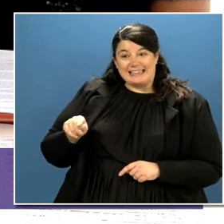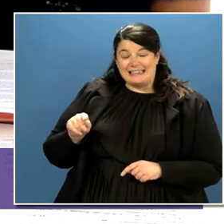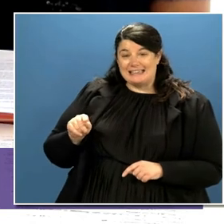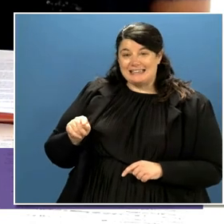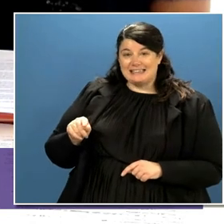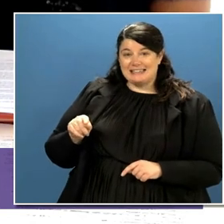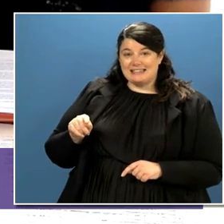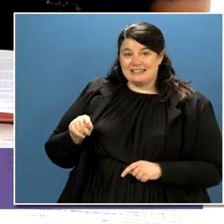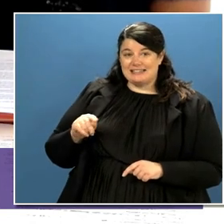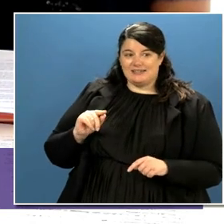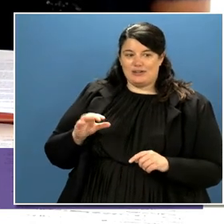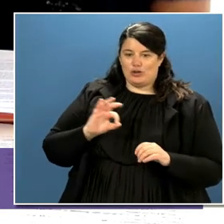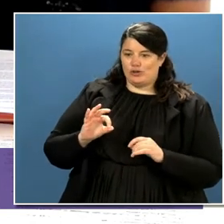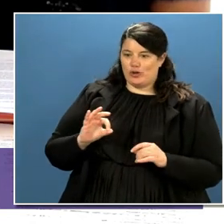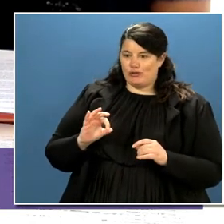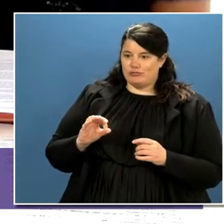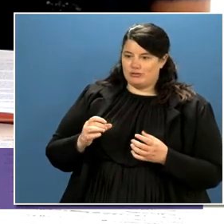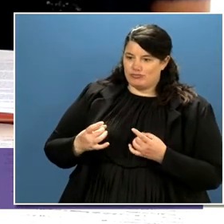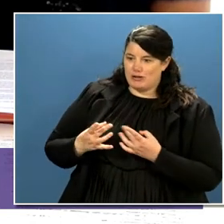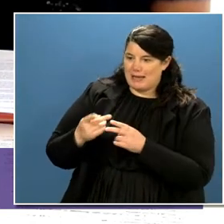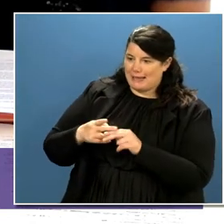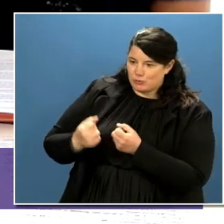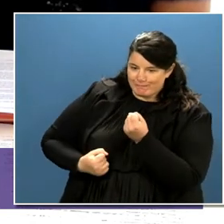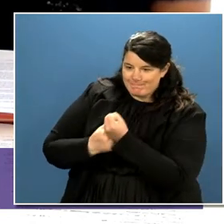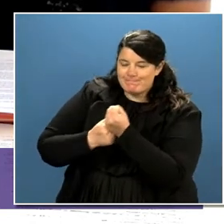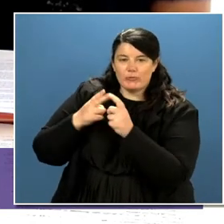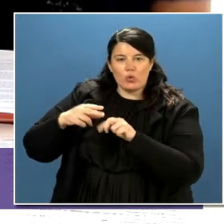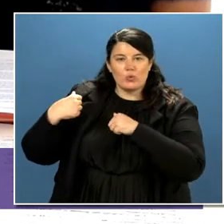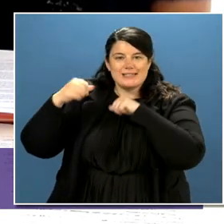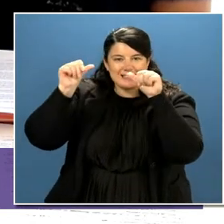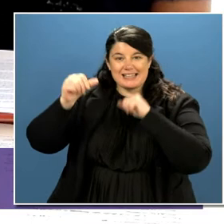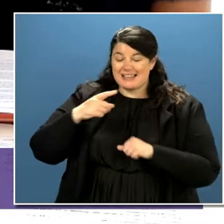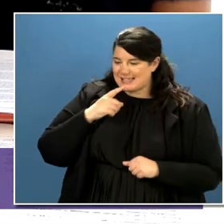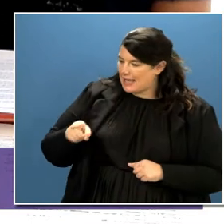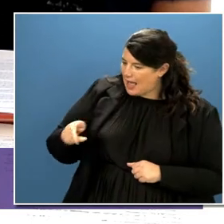he wasn't really set up for success. They didn't say, like, all right, "Mate, you are studying business,